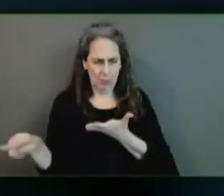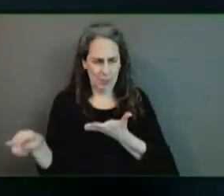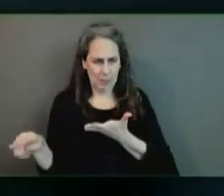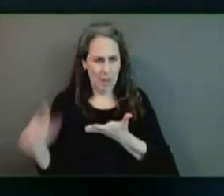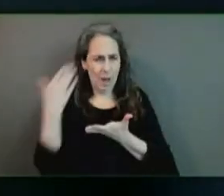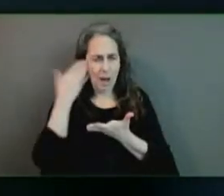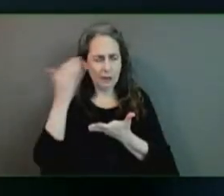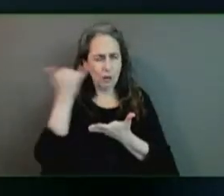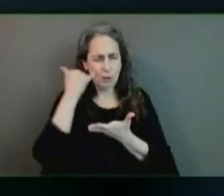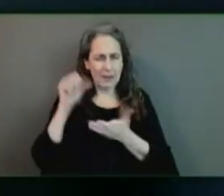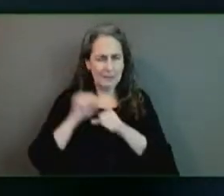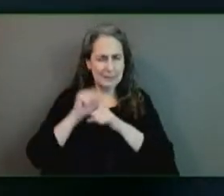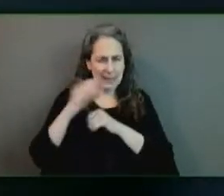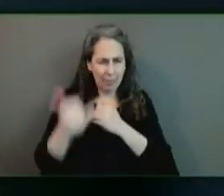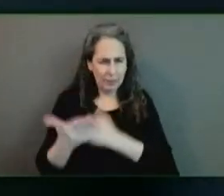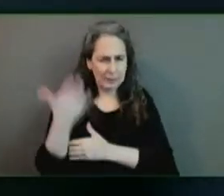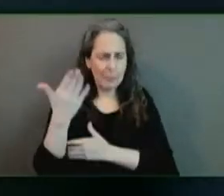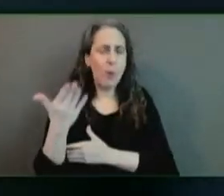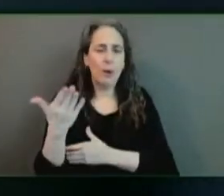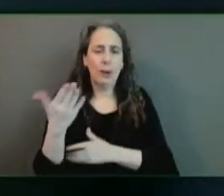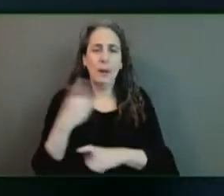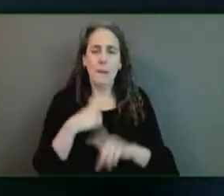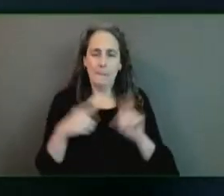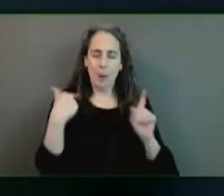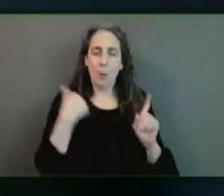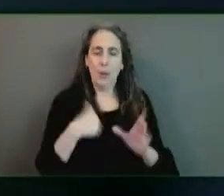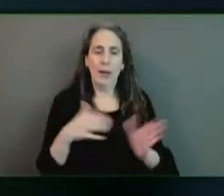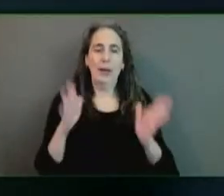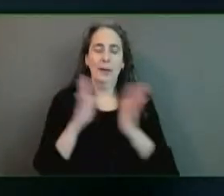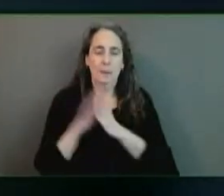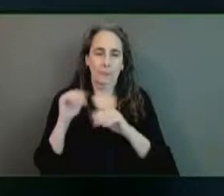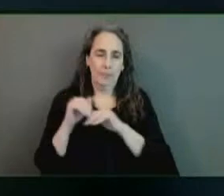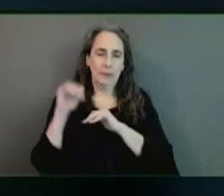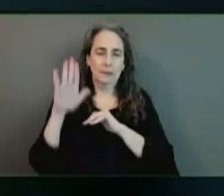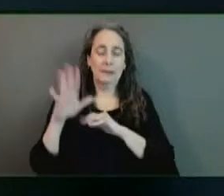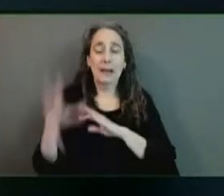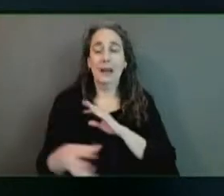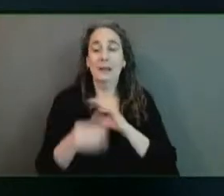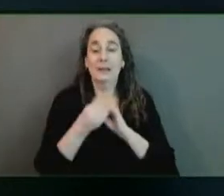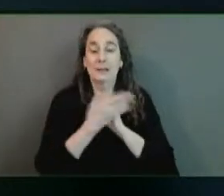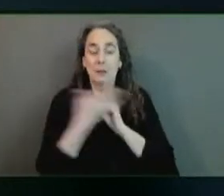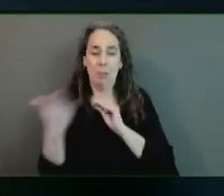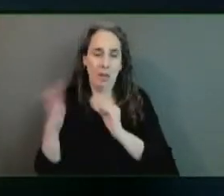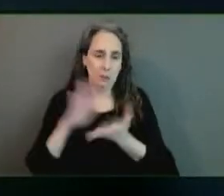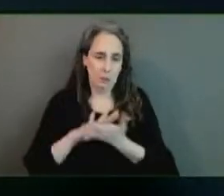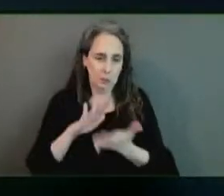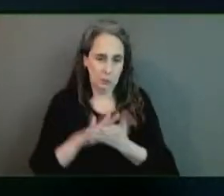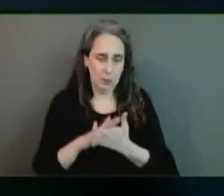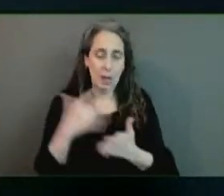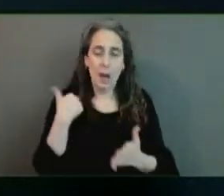rapid test kits to the schools this week. I don't know if they went out yet this morning, but